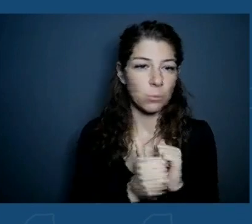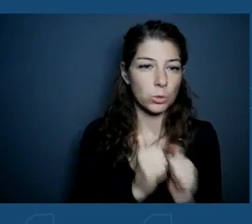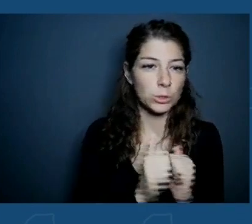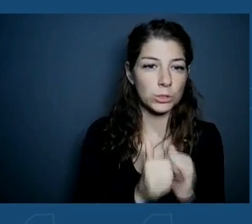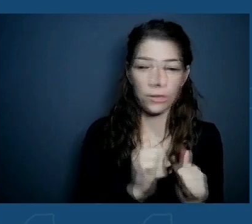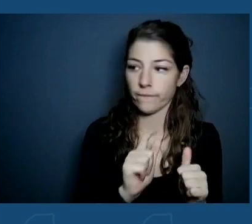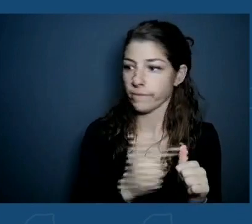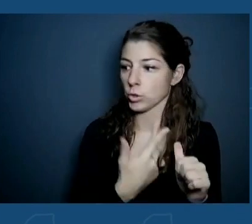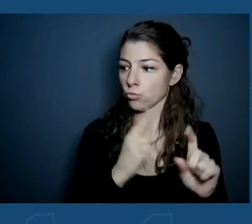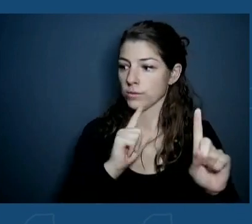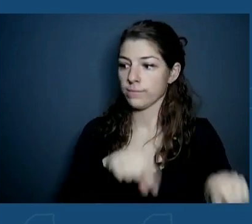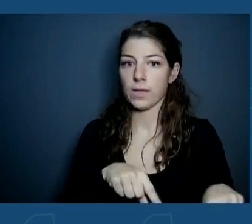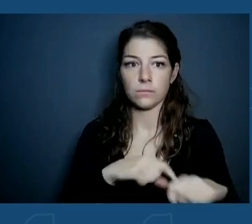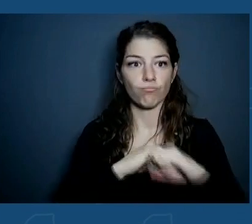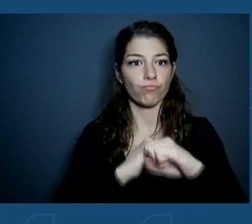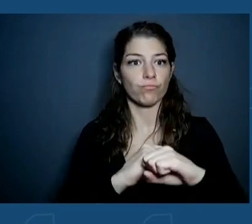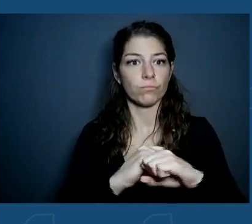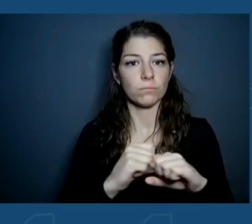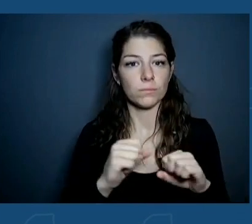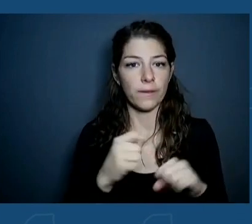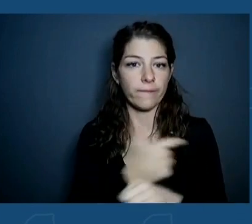I WILL LET THE DOCTOR RESPOND.